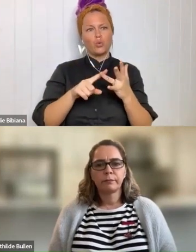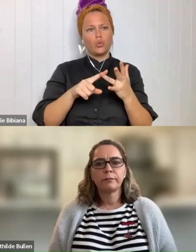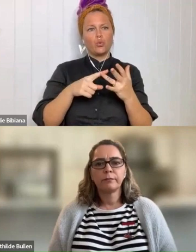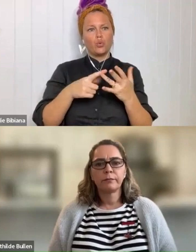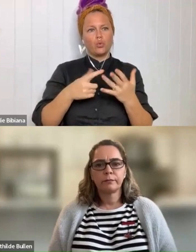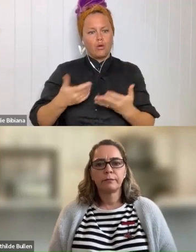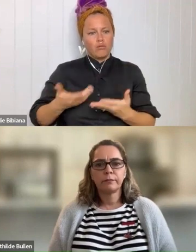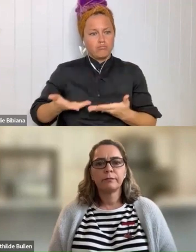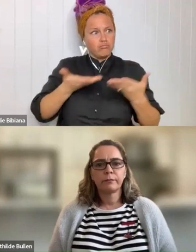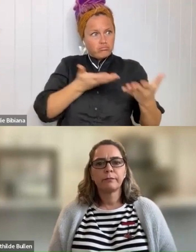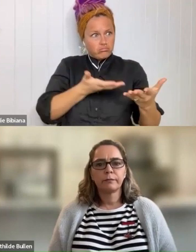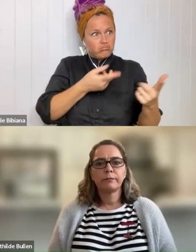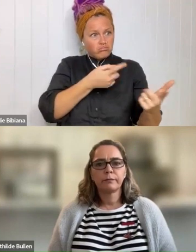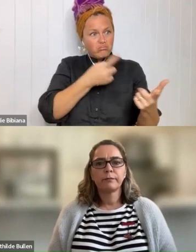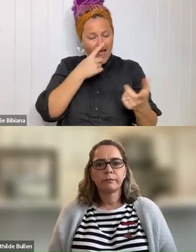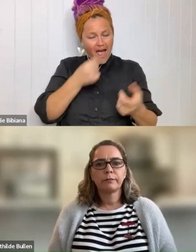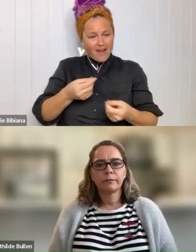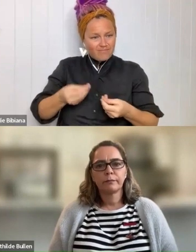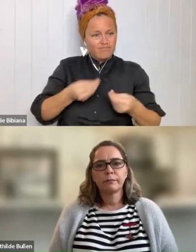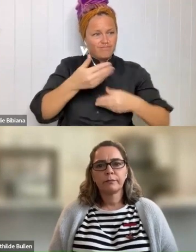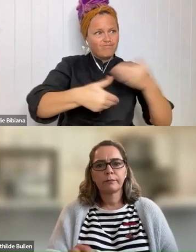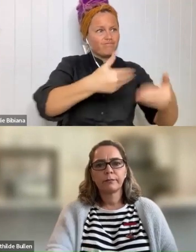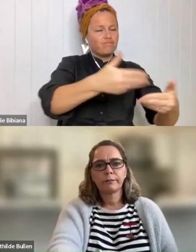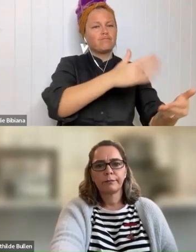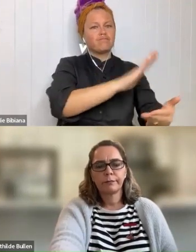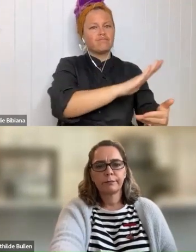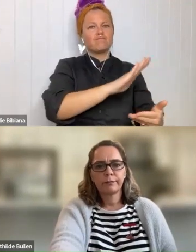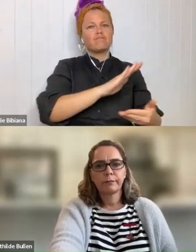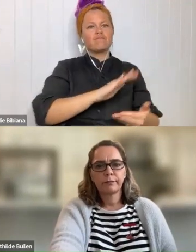on as well. Yeah,